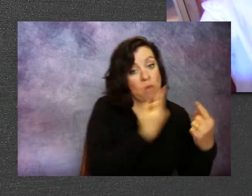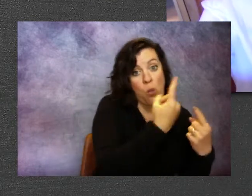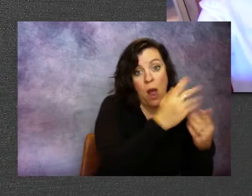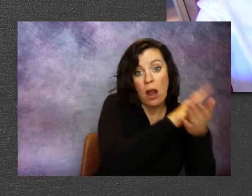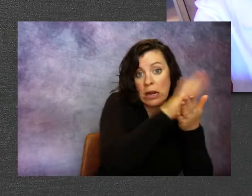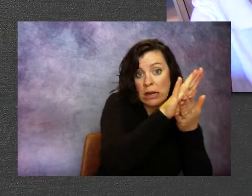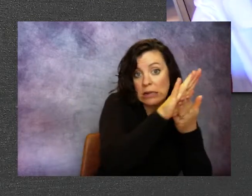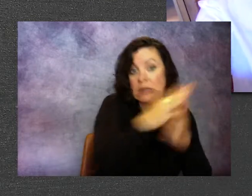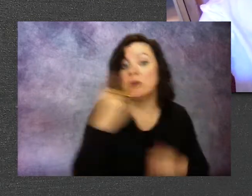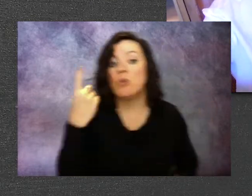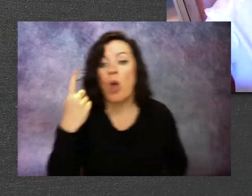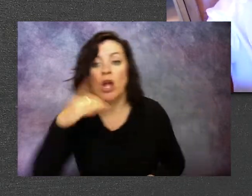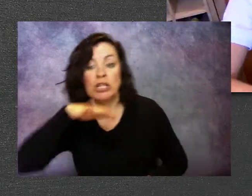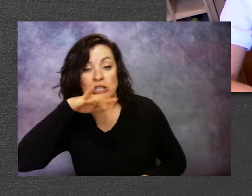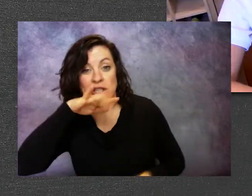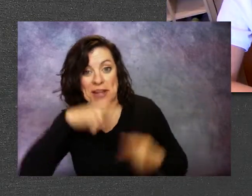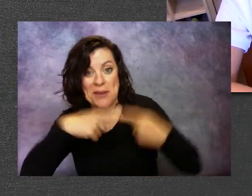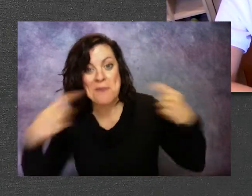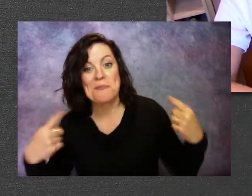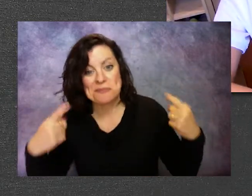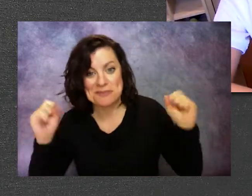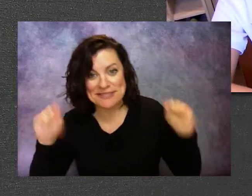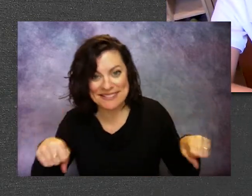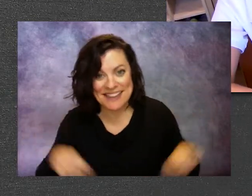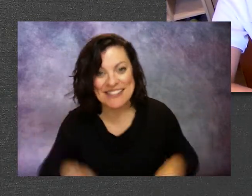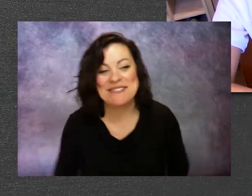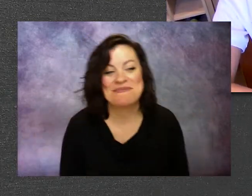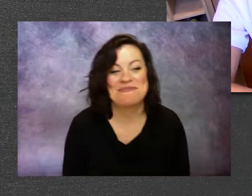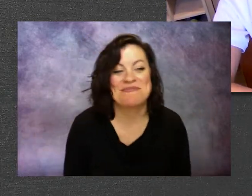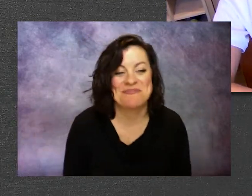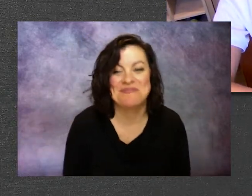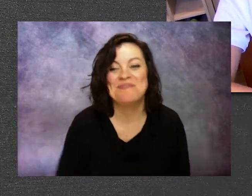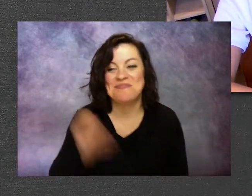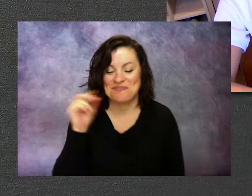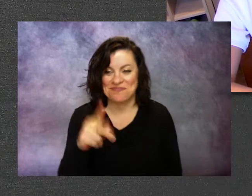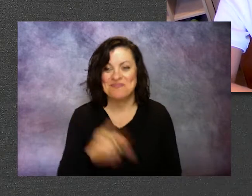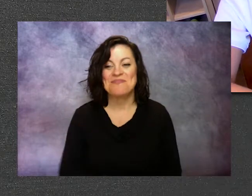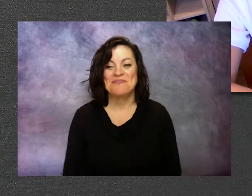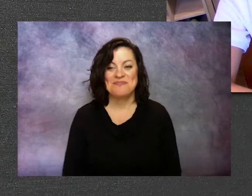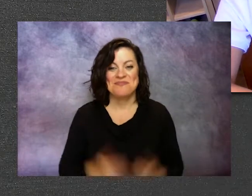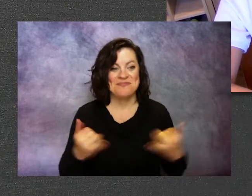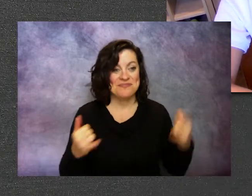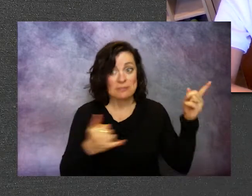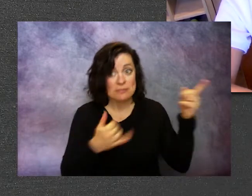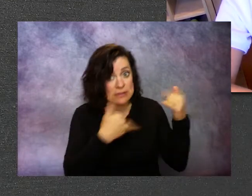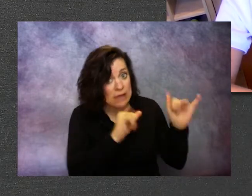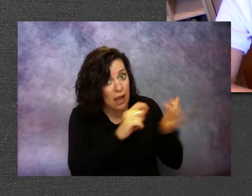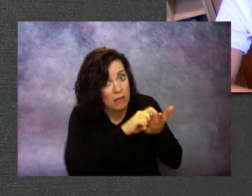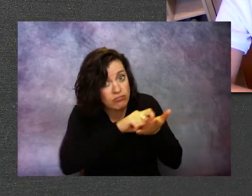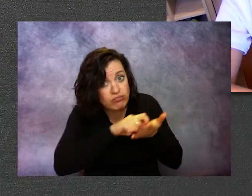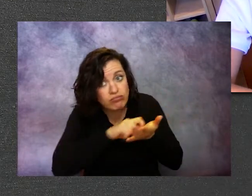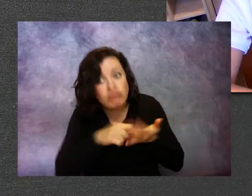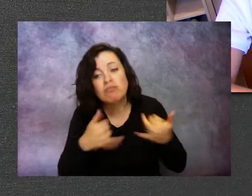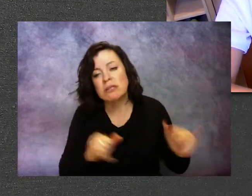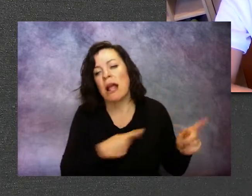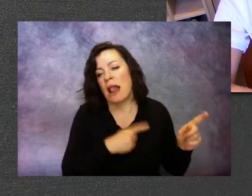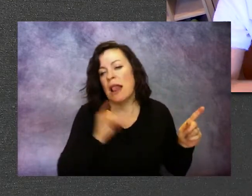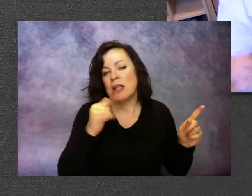Yeah. Okay, keep going. Okay. Okay, so I'm all done. Okay. All right, you're still finishing up, so I'll show them how to attach it while you're finishing up, okay?